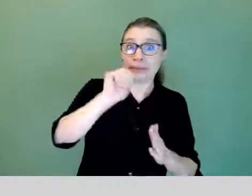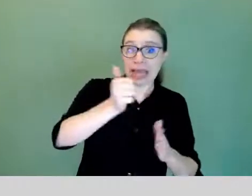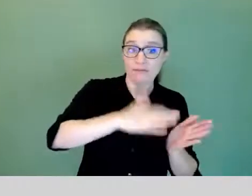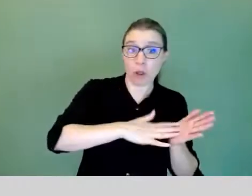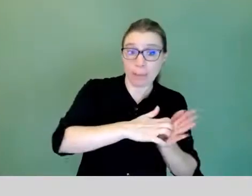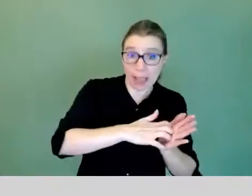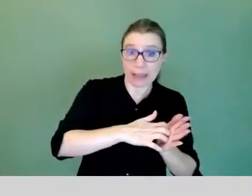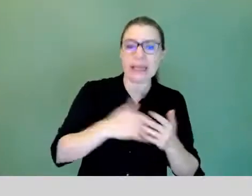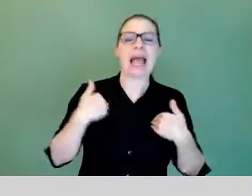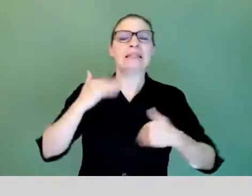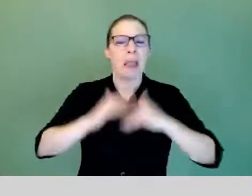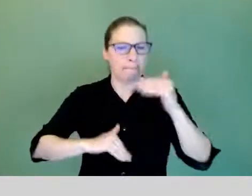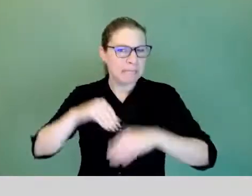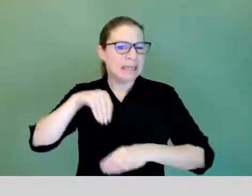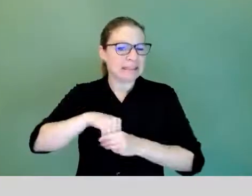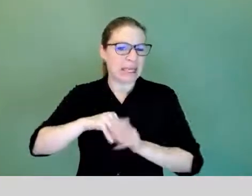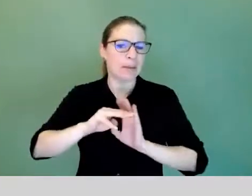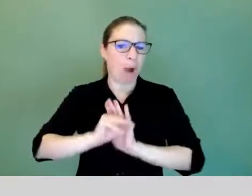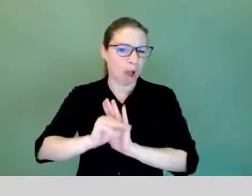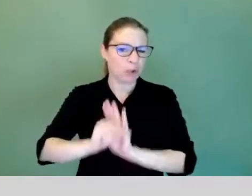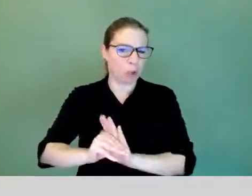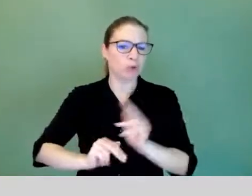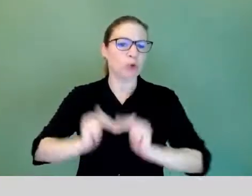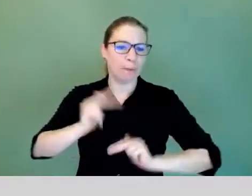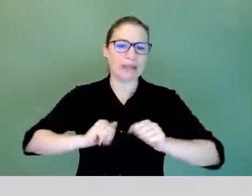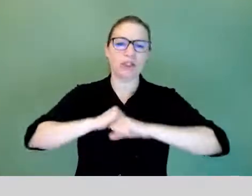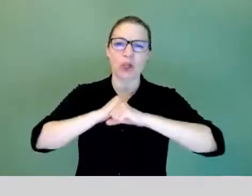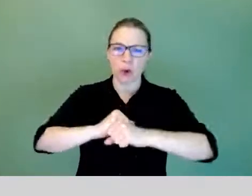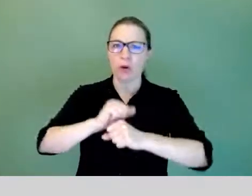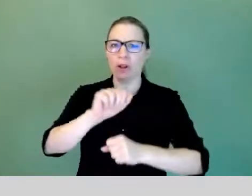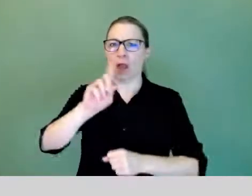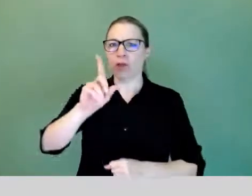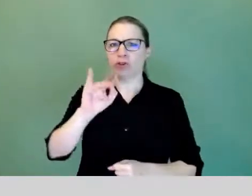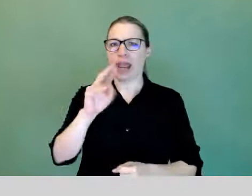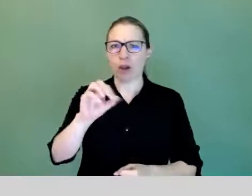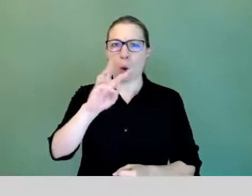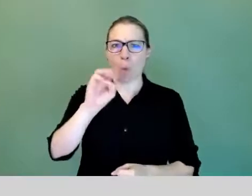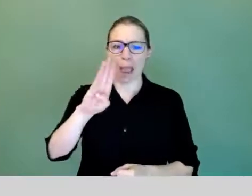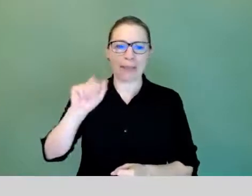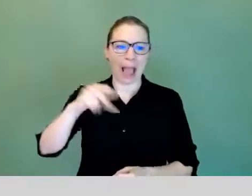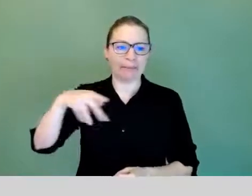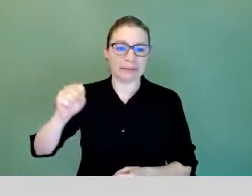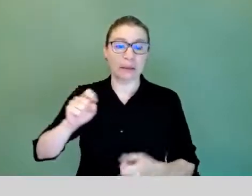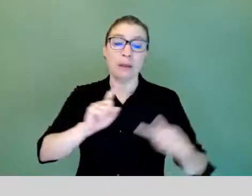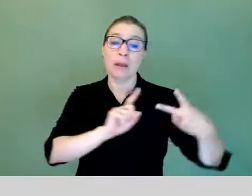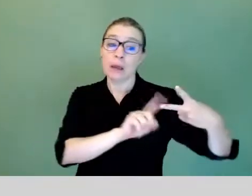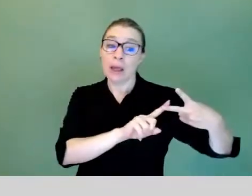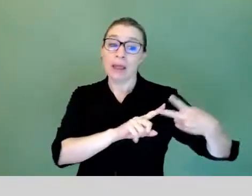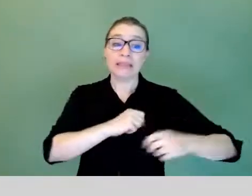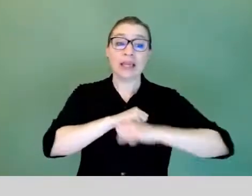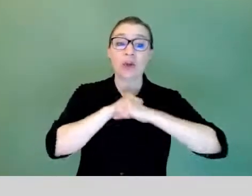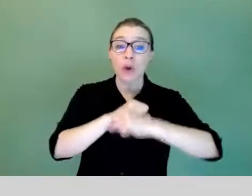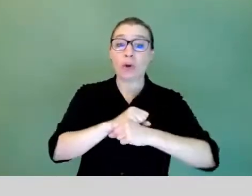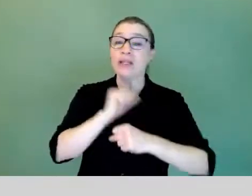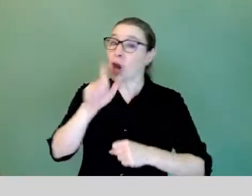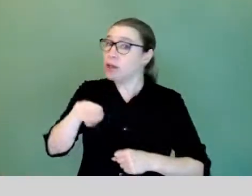build secure Django Web applications. So security of the application and the data is not only the responsibility of the developer,